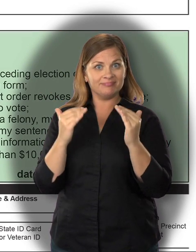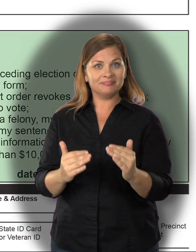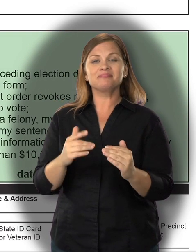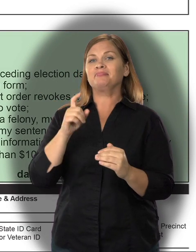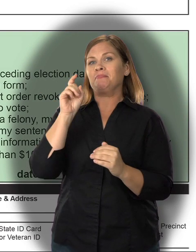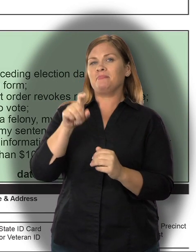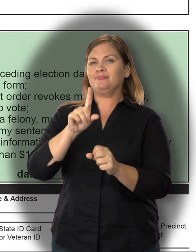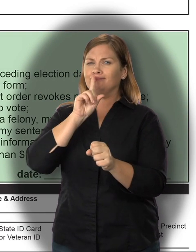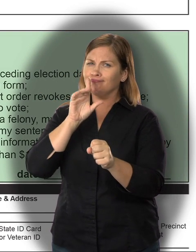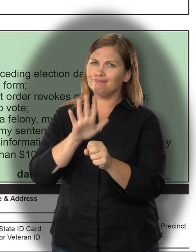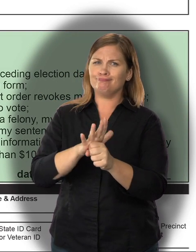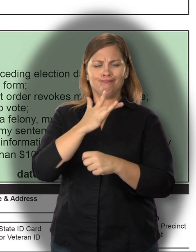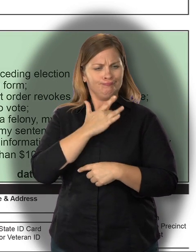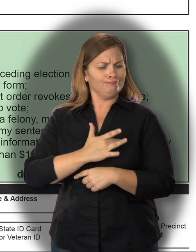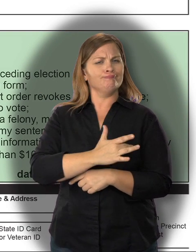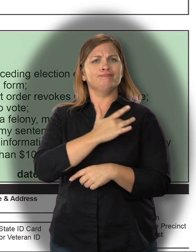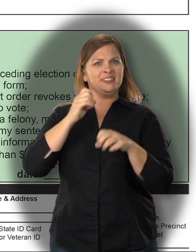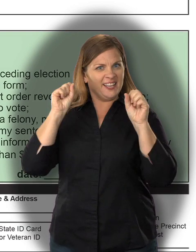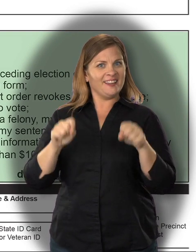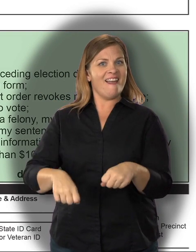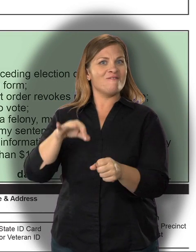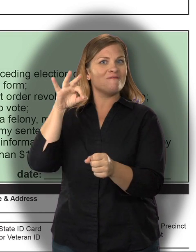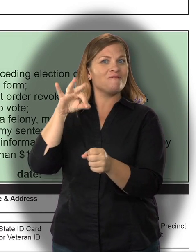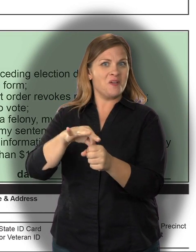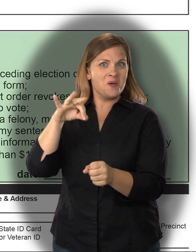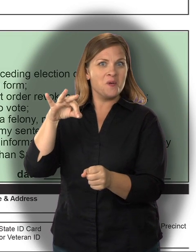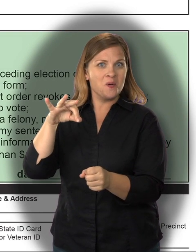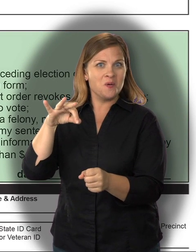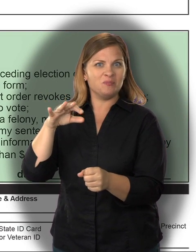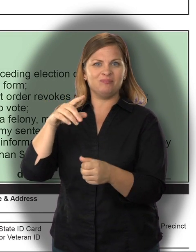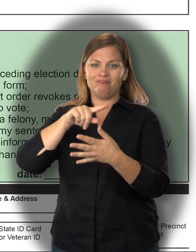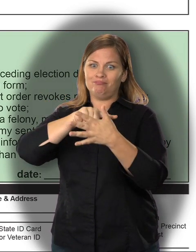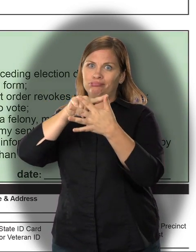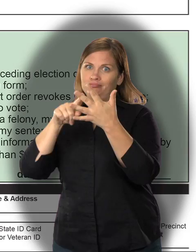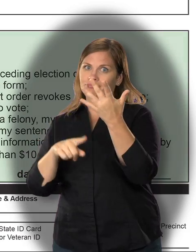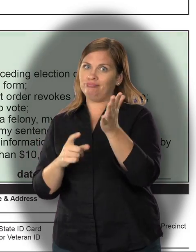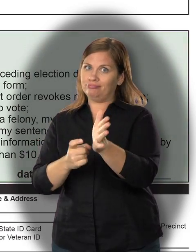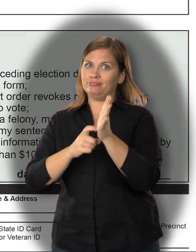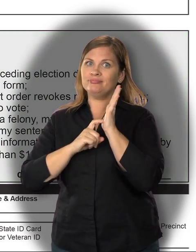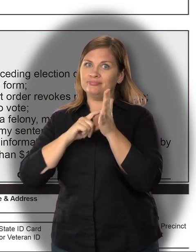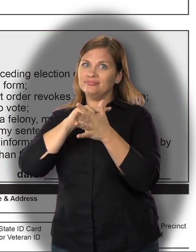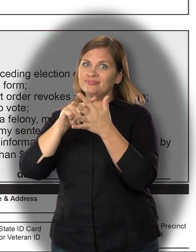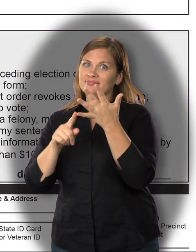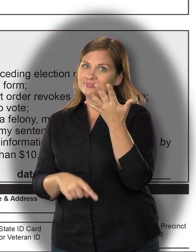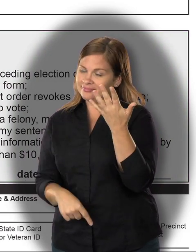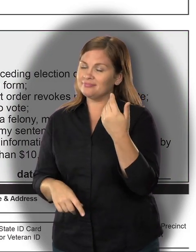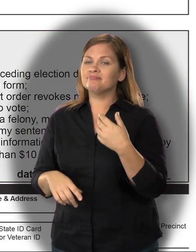all of the state's voting eligibility criteria. Be sure to read each statement carefully.